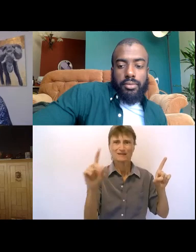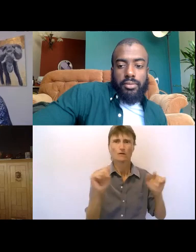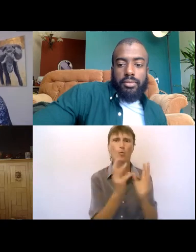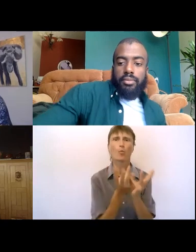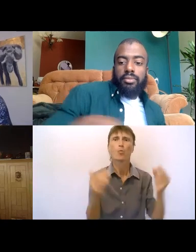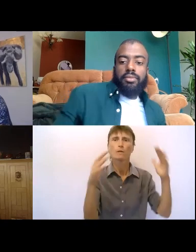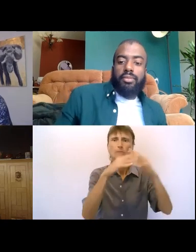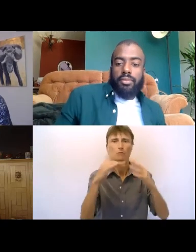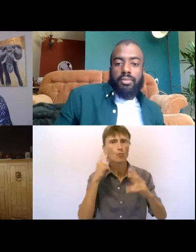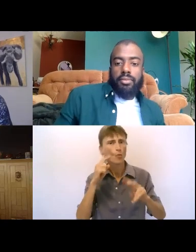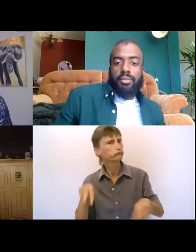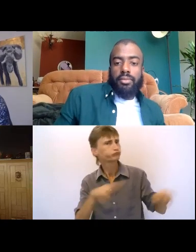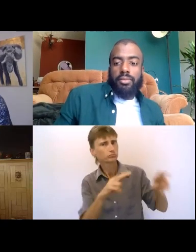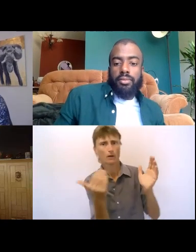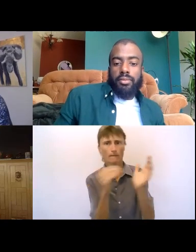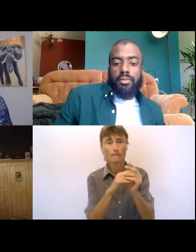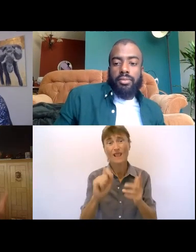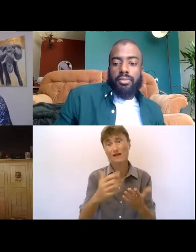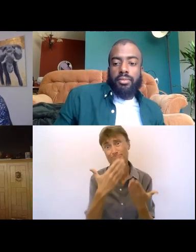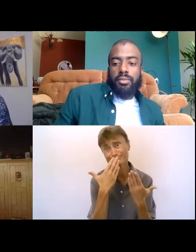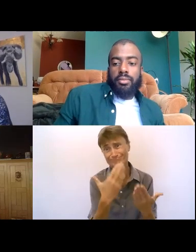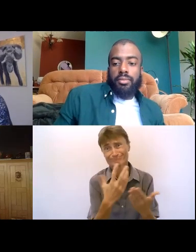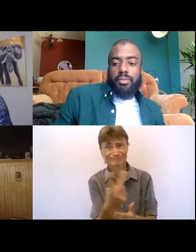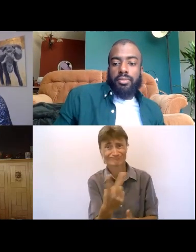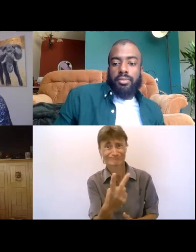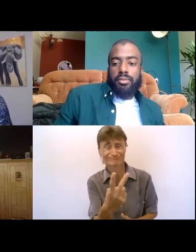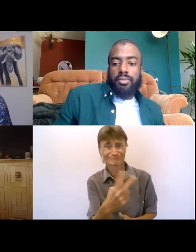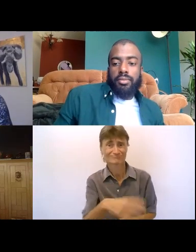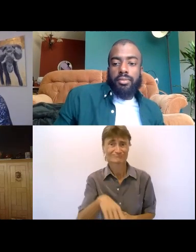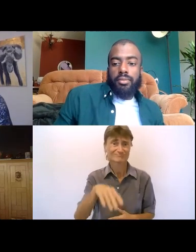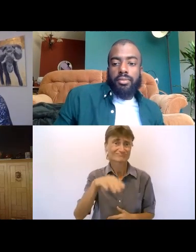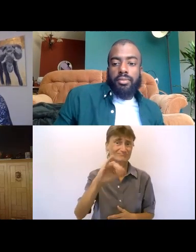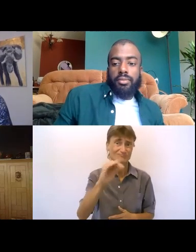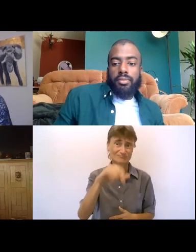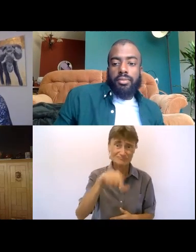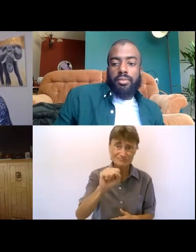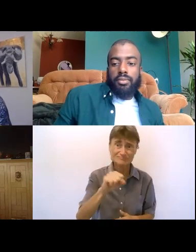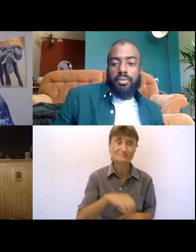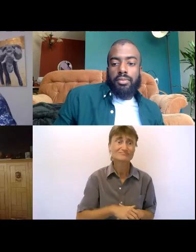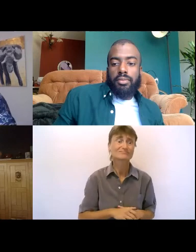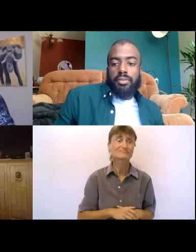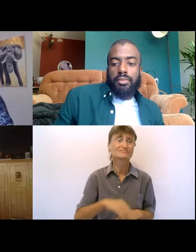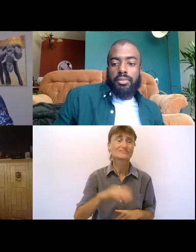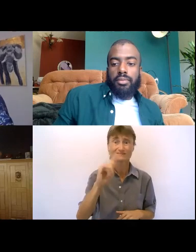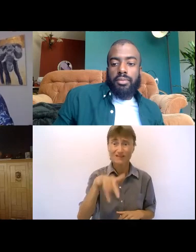you so much. Thanks to the CADA team again for everything you've done here. As I said